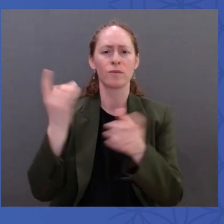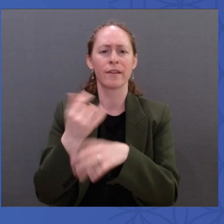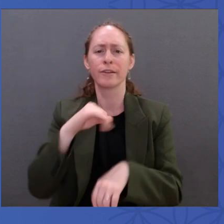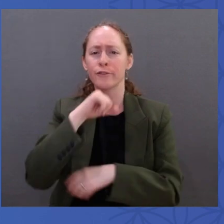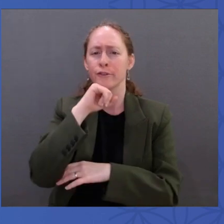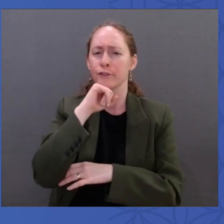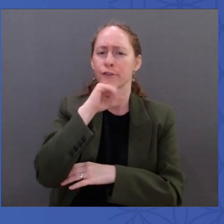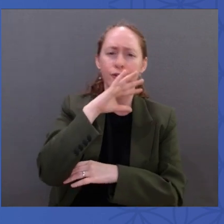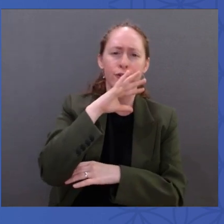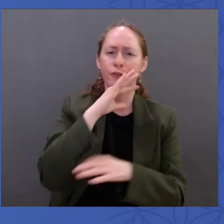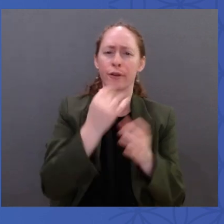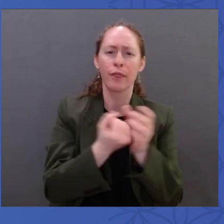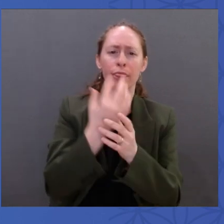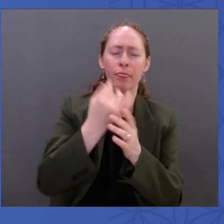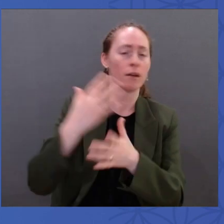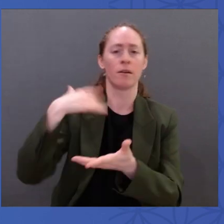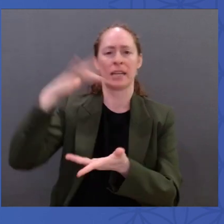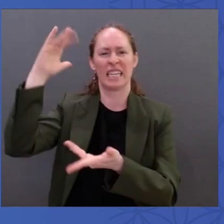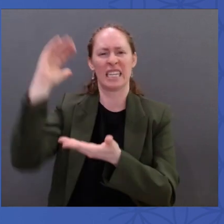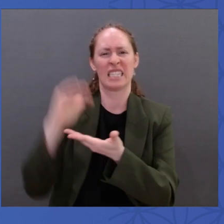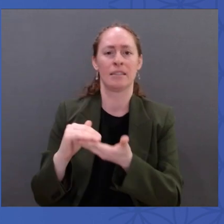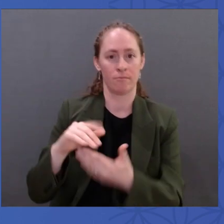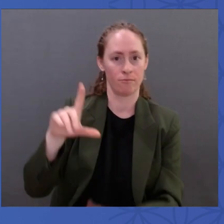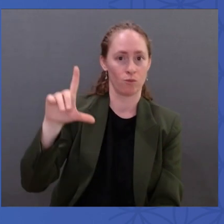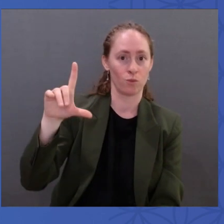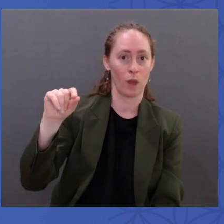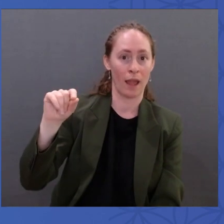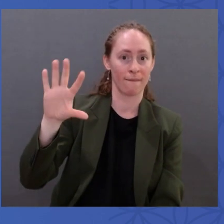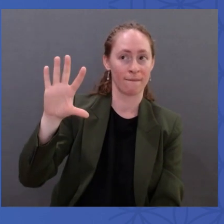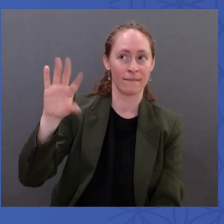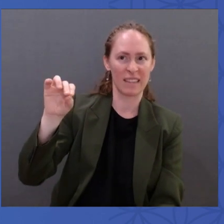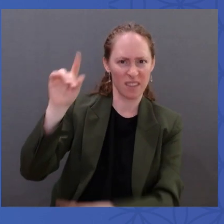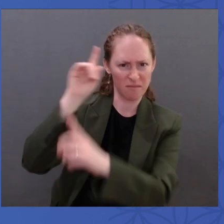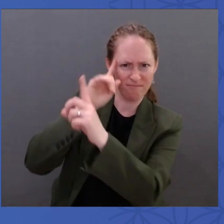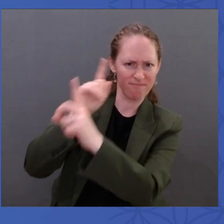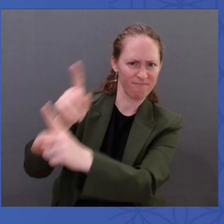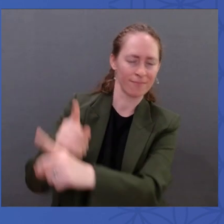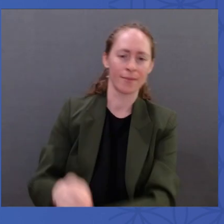Green growth, taxation, issues and anti-corruption, among many others.